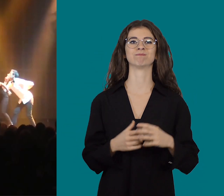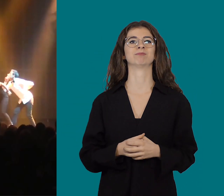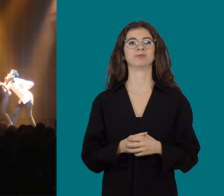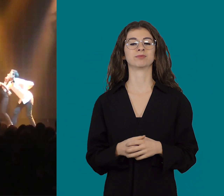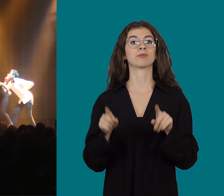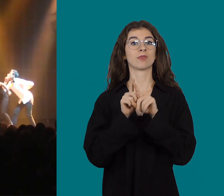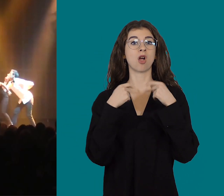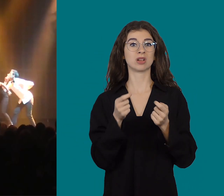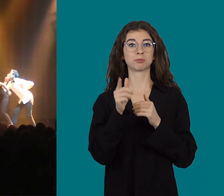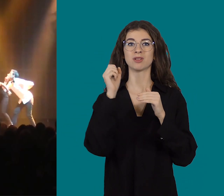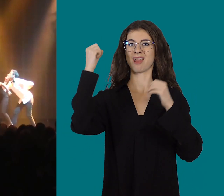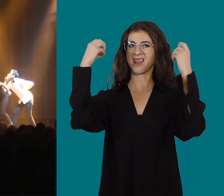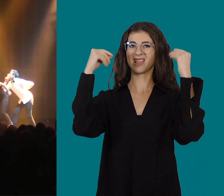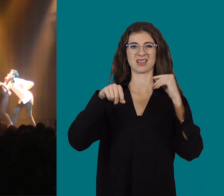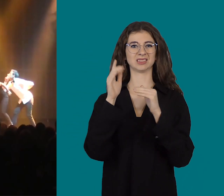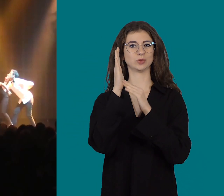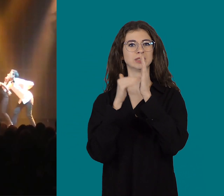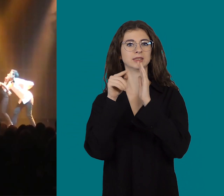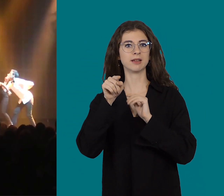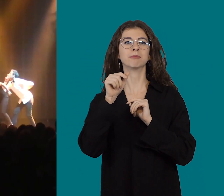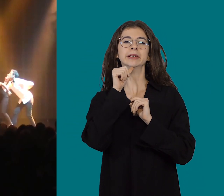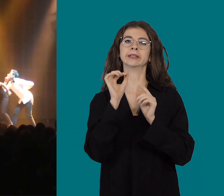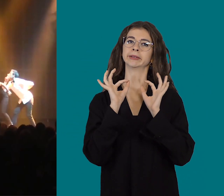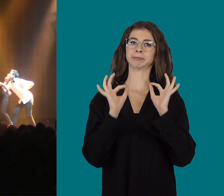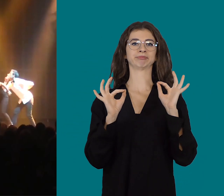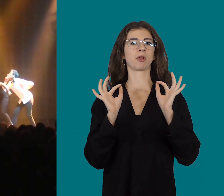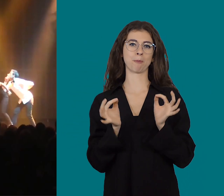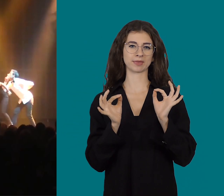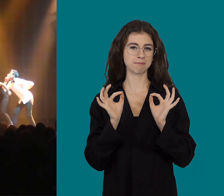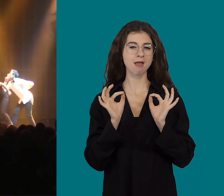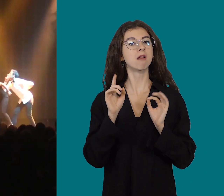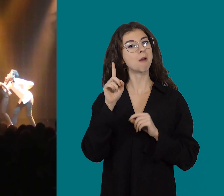There is a light system, that is not very popular